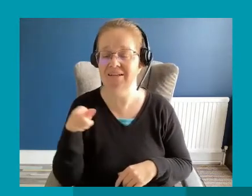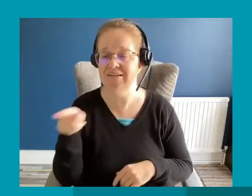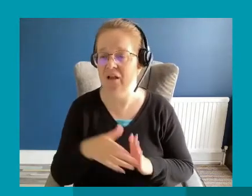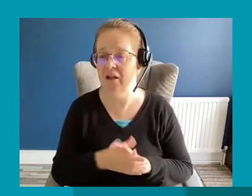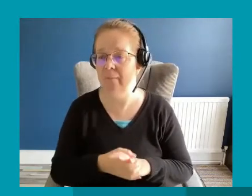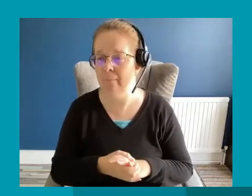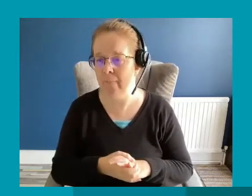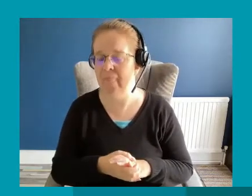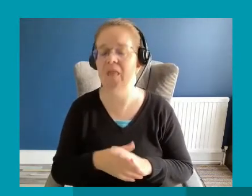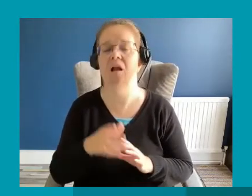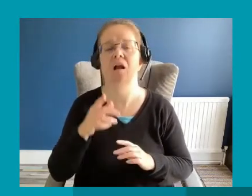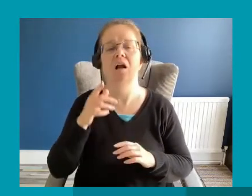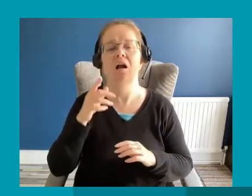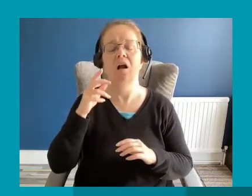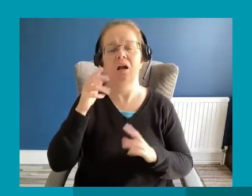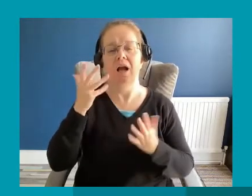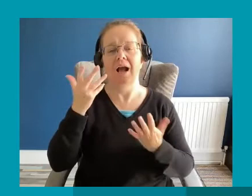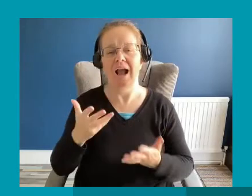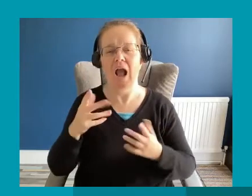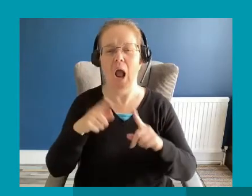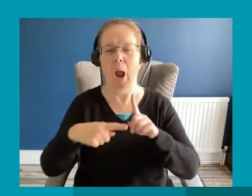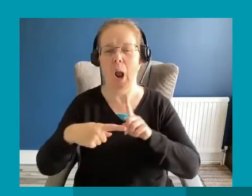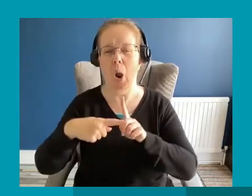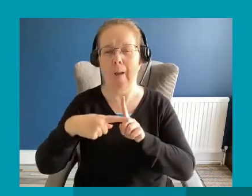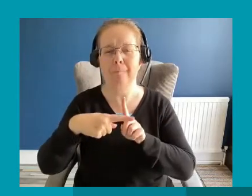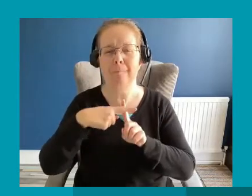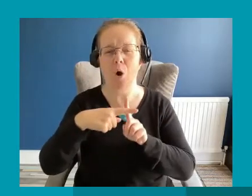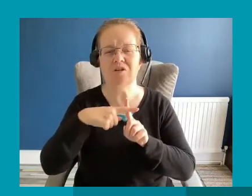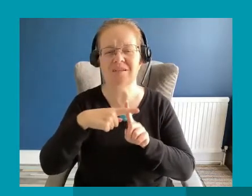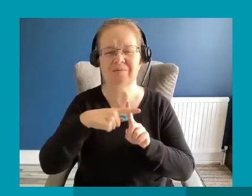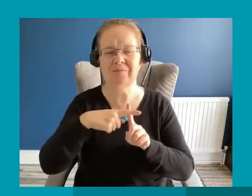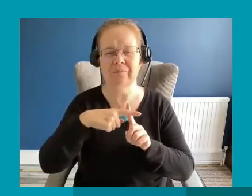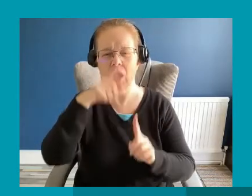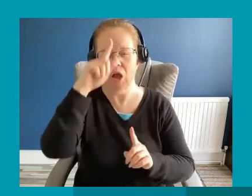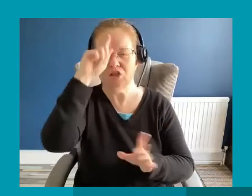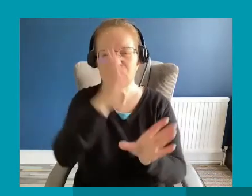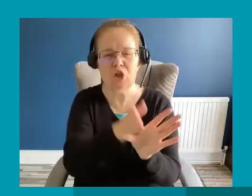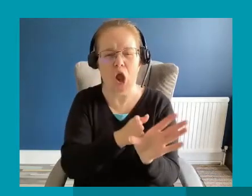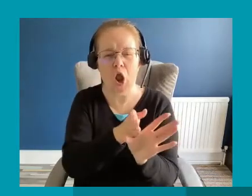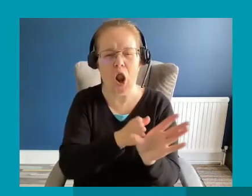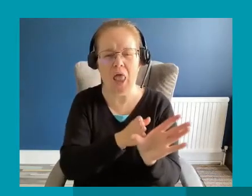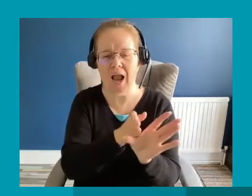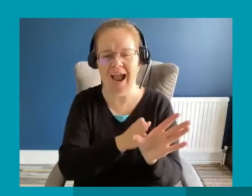bit at a positive psychology. Has anyone ever heard of framing and reframing?